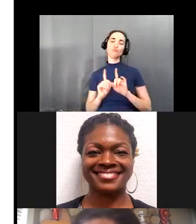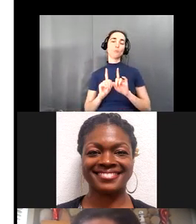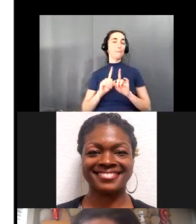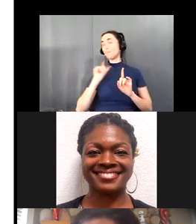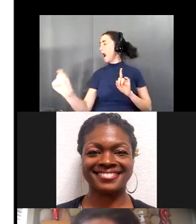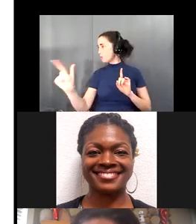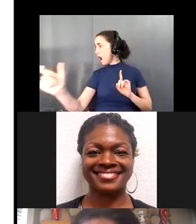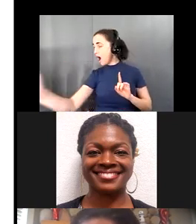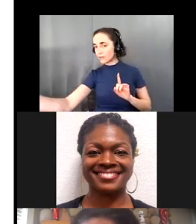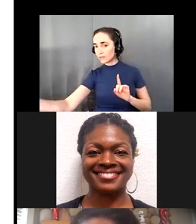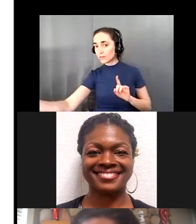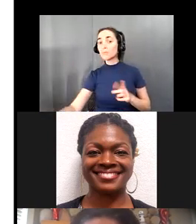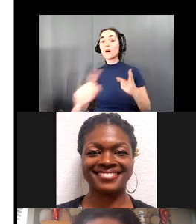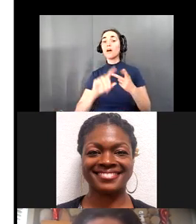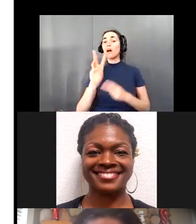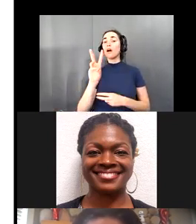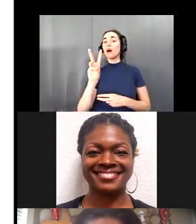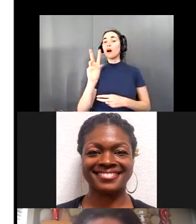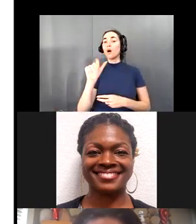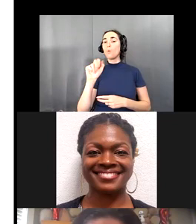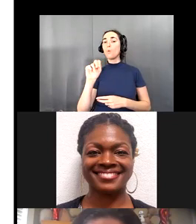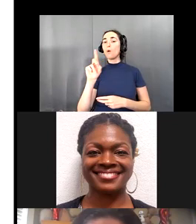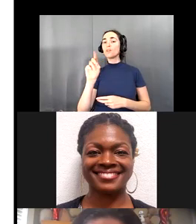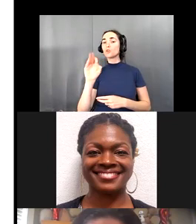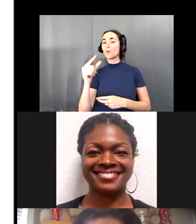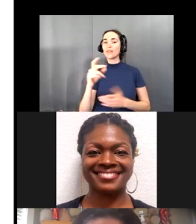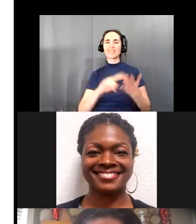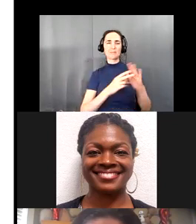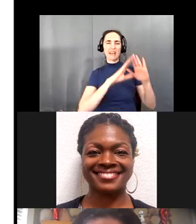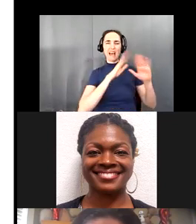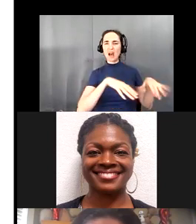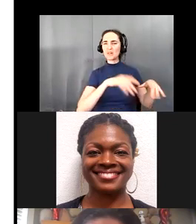is really when somebody is leaving a situation or the house is really kind of all kind of